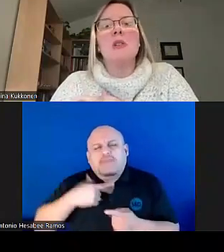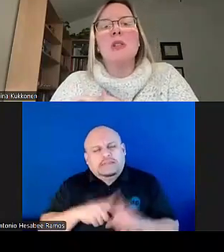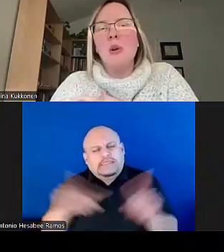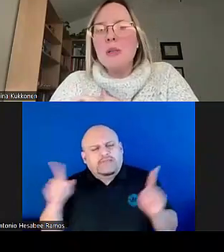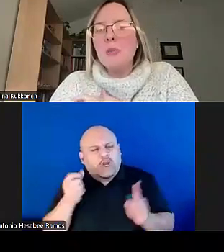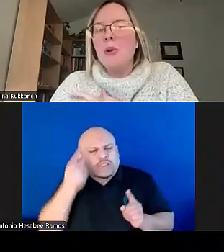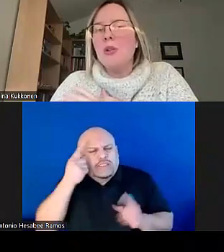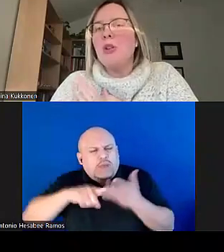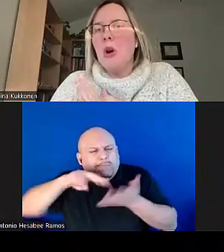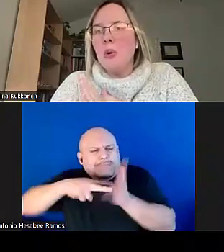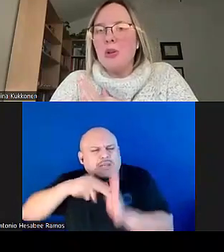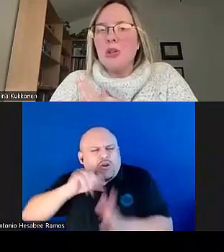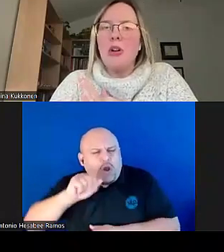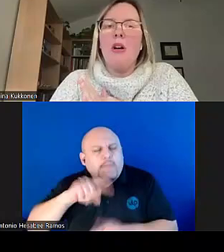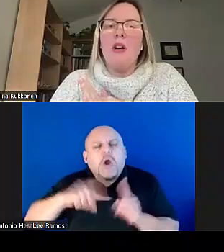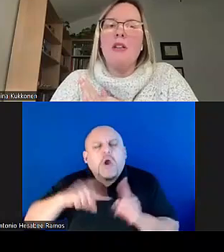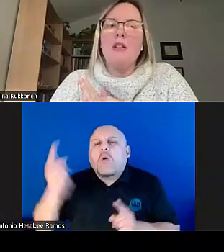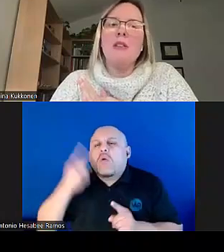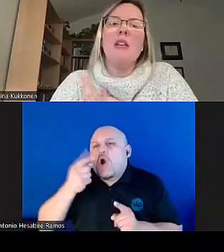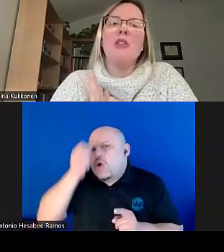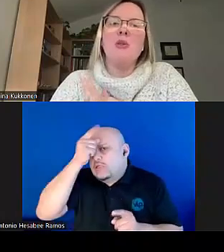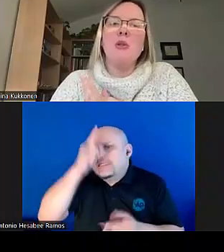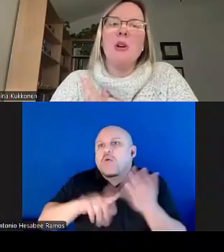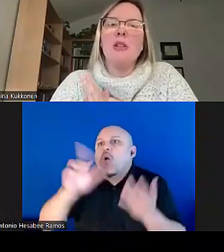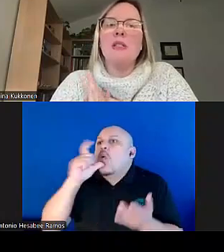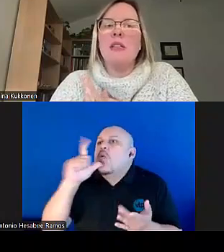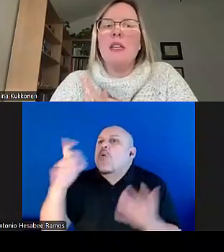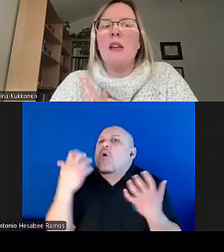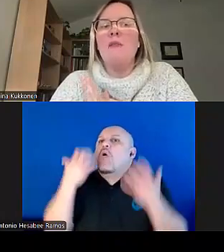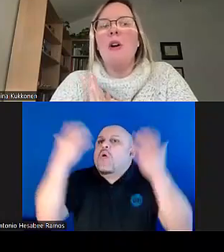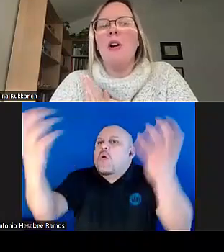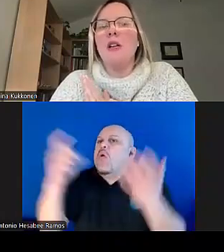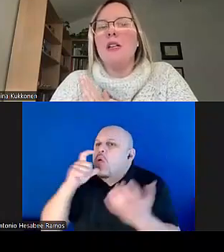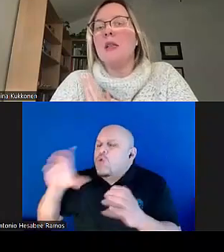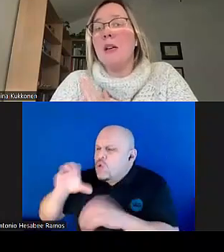So it's always important to know your target audience and do the work to see if art is the